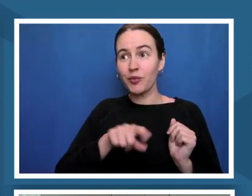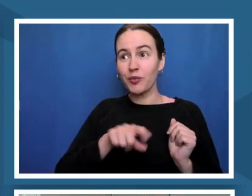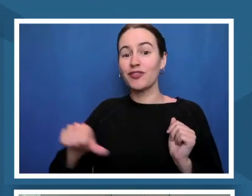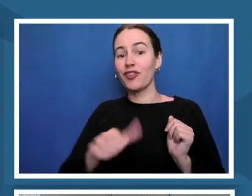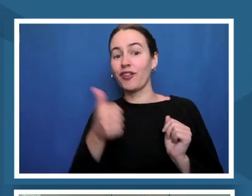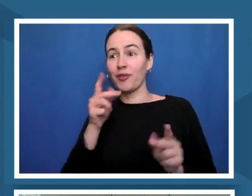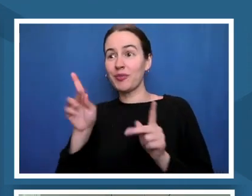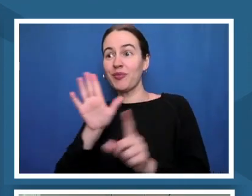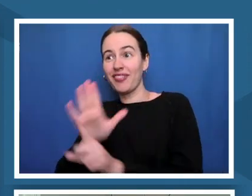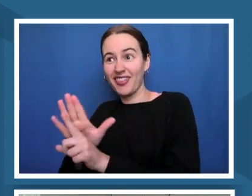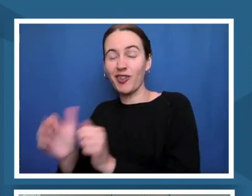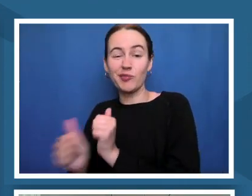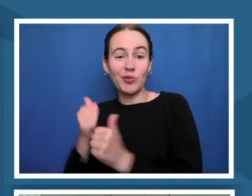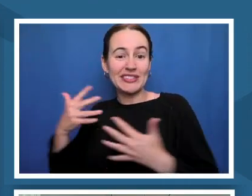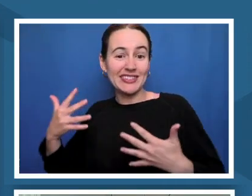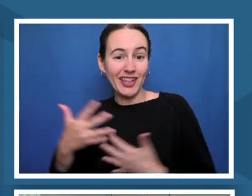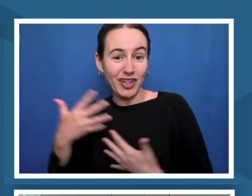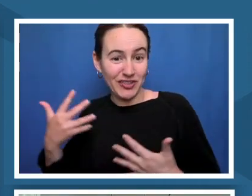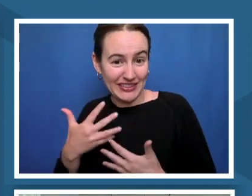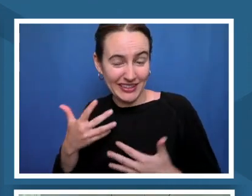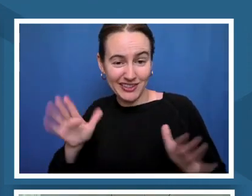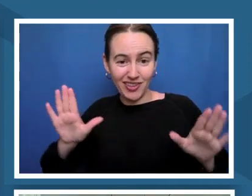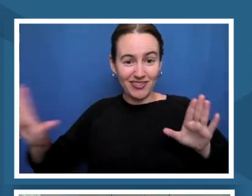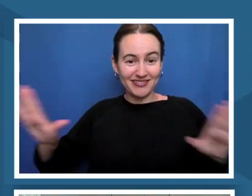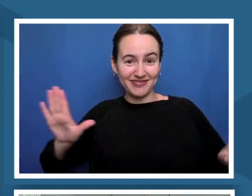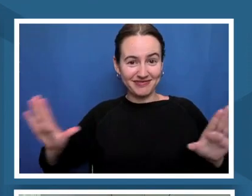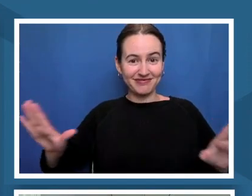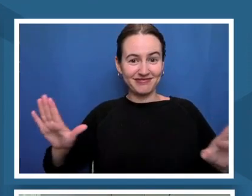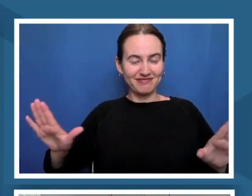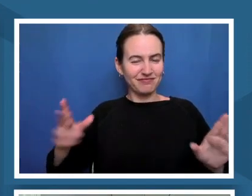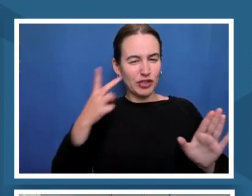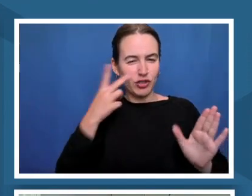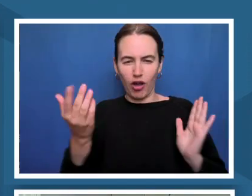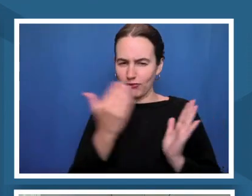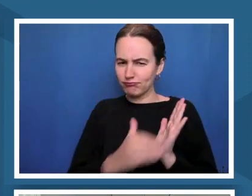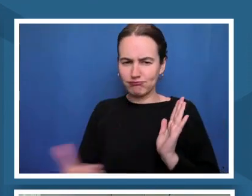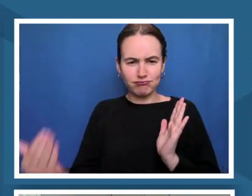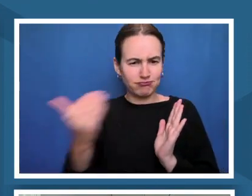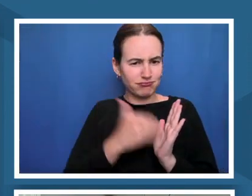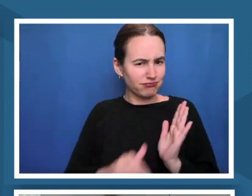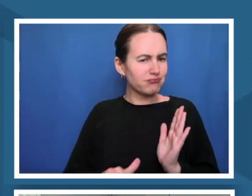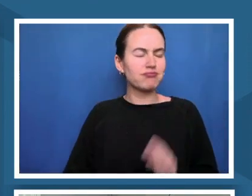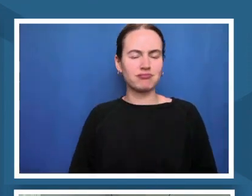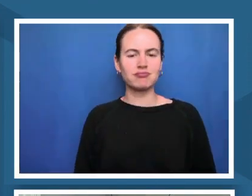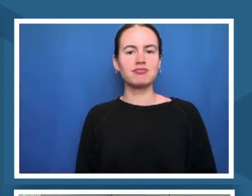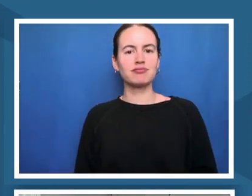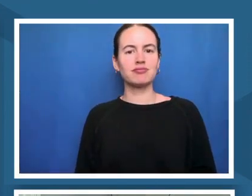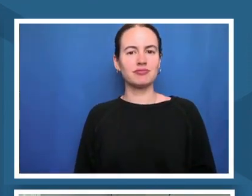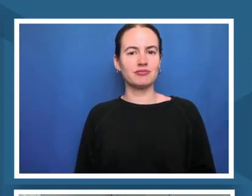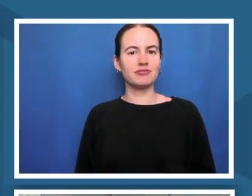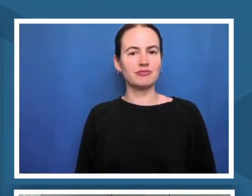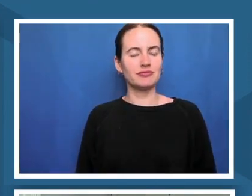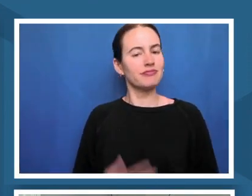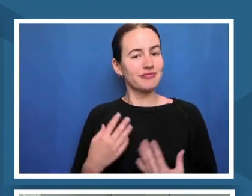and that was that that was data that came up over and over again and it it